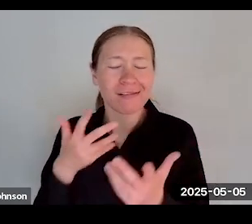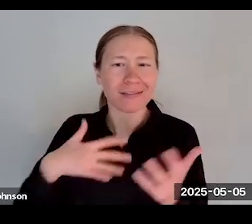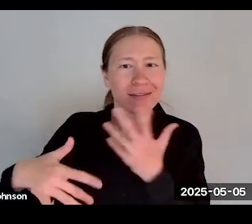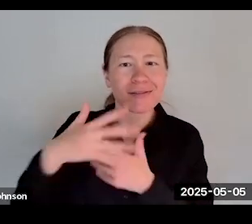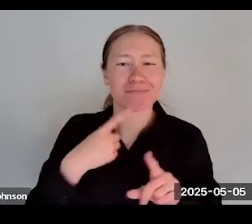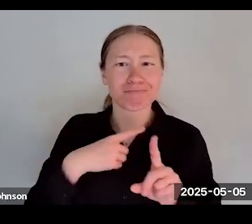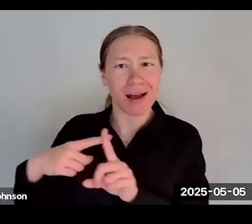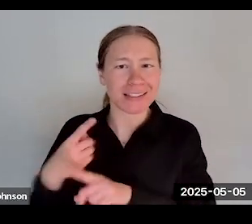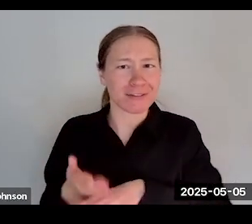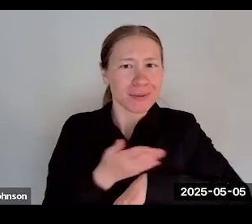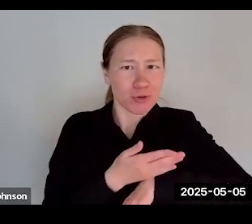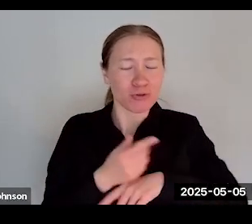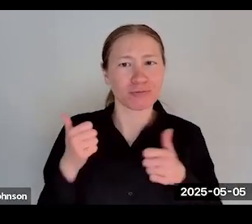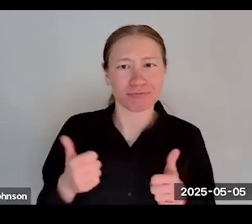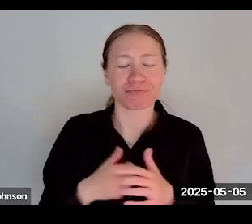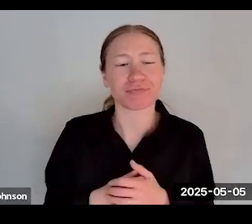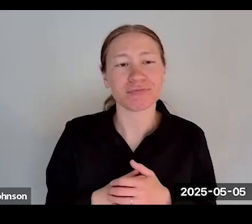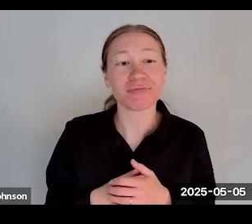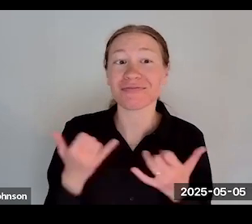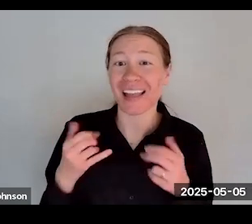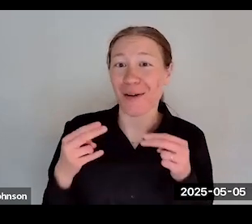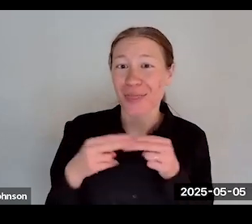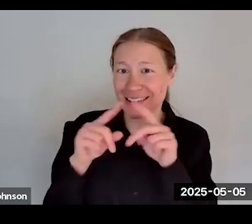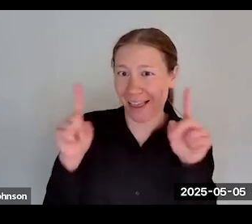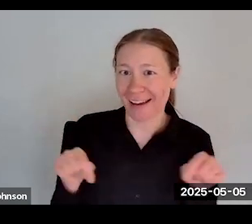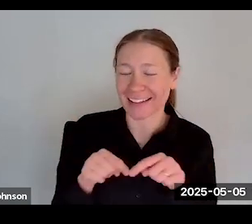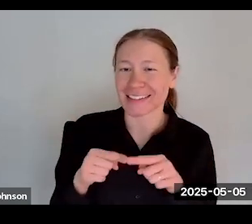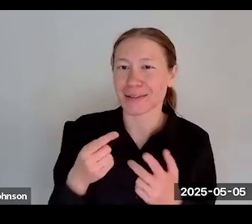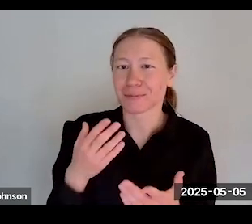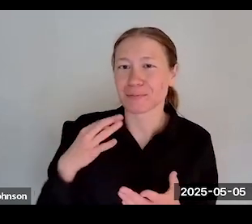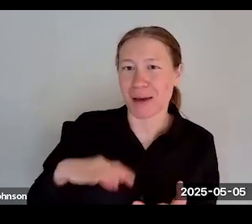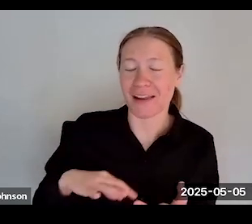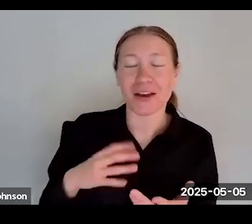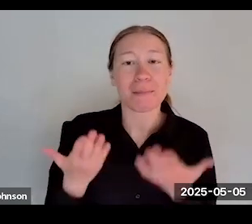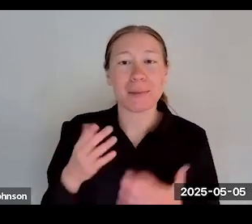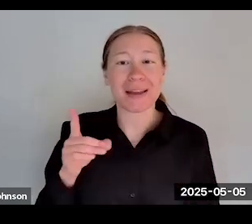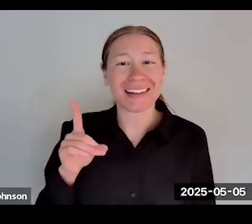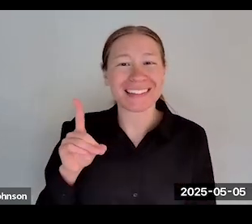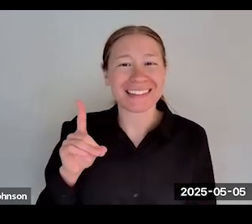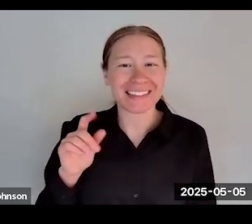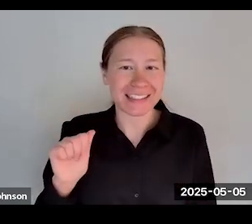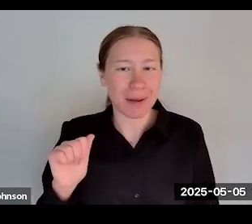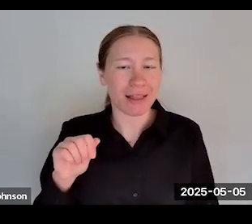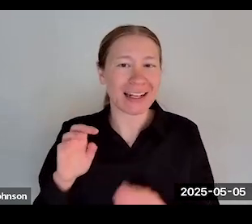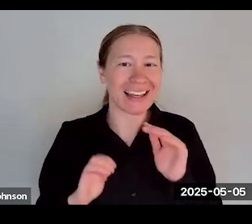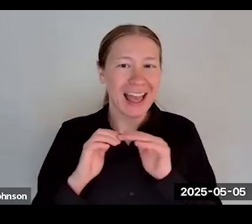This is a great slide to keep handy for instances where the disability equity office may not be as involved in the interactive process